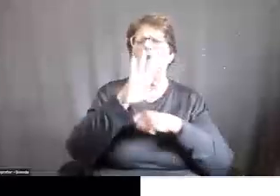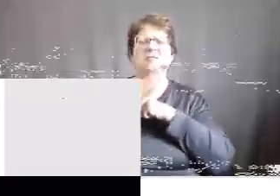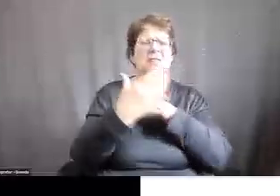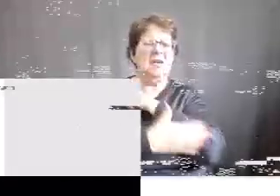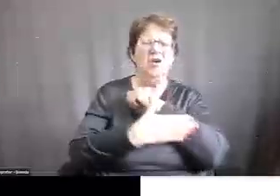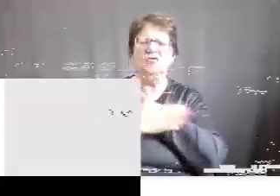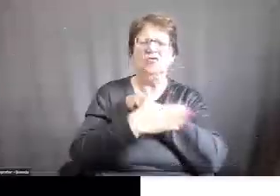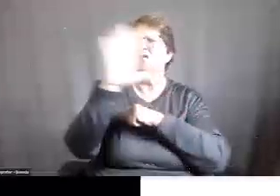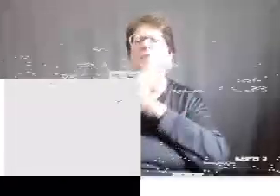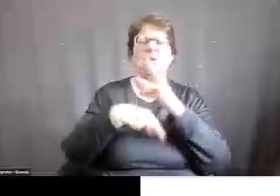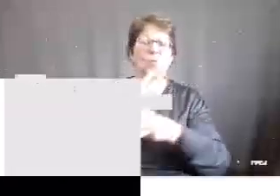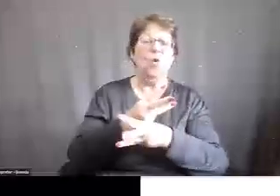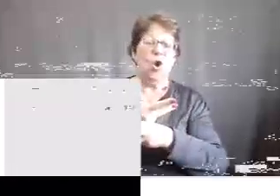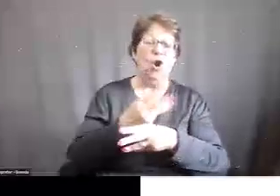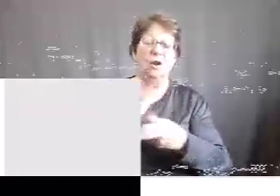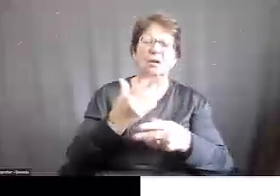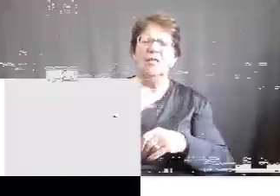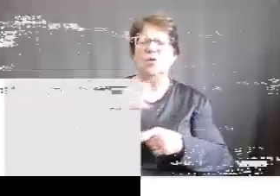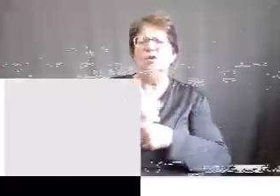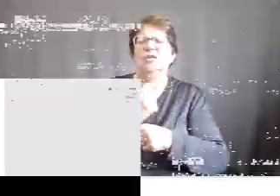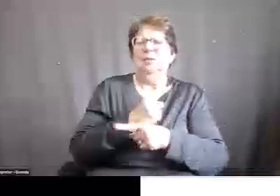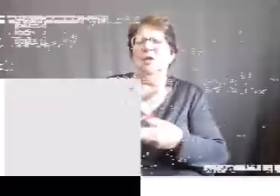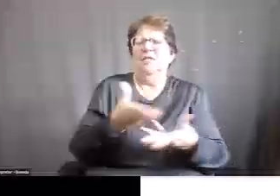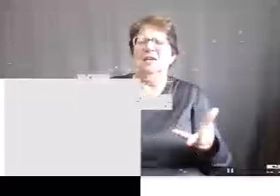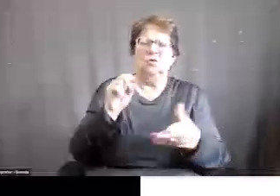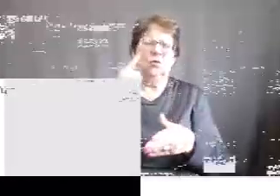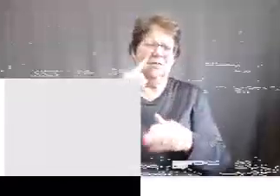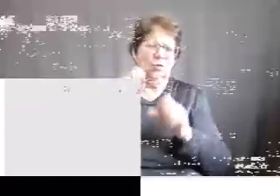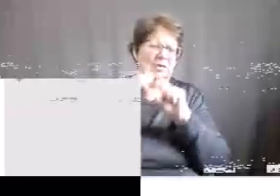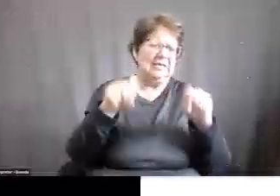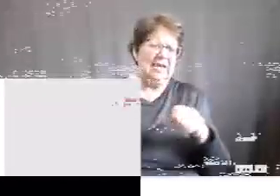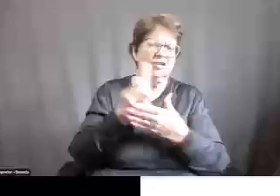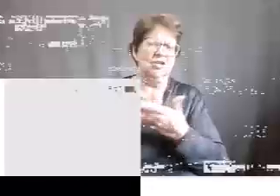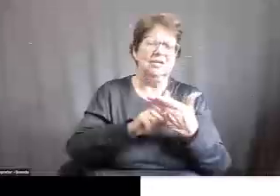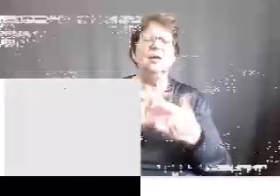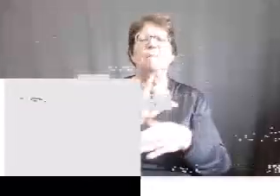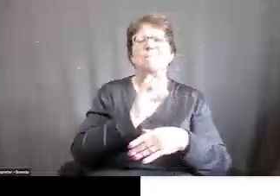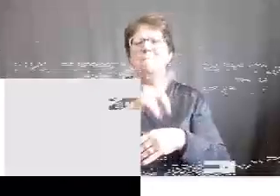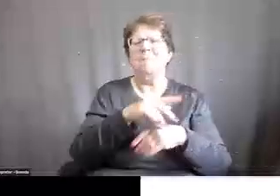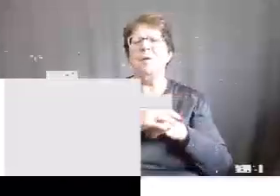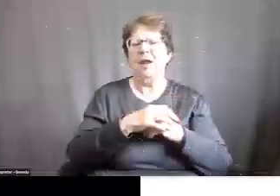Boardroom: these are typical things to do for station design. Okay, and so that opportunity…